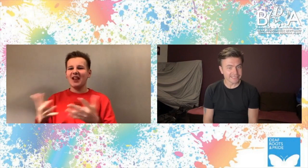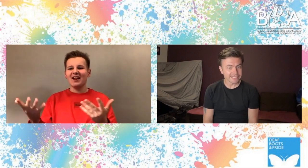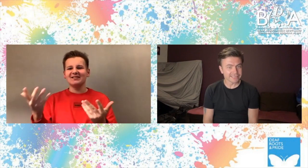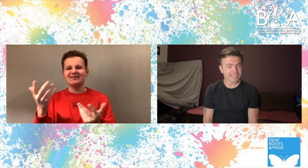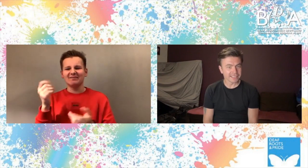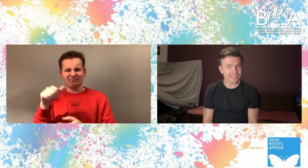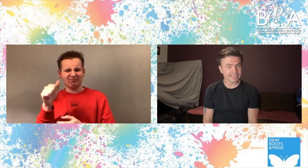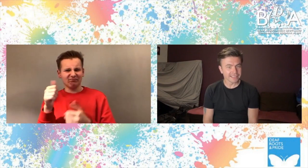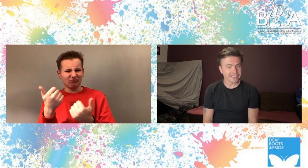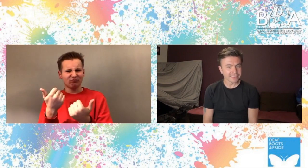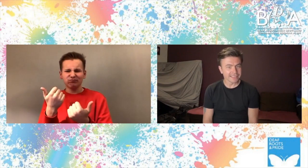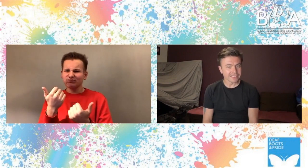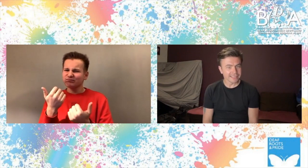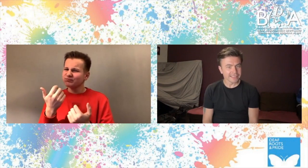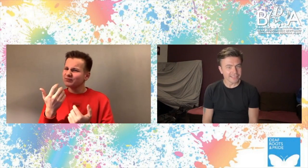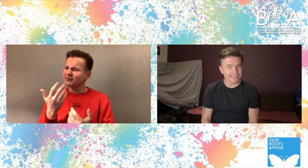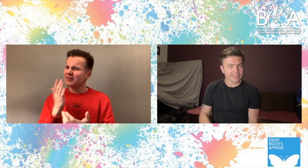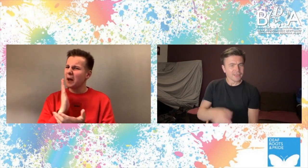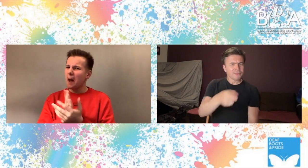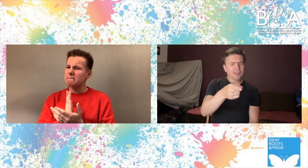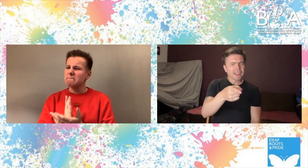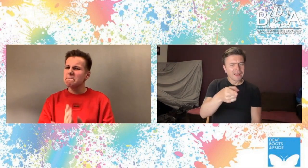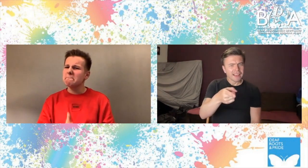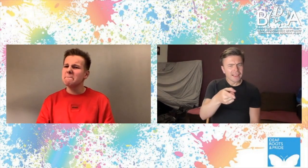Places that are just relaxing. I love photographing them.